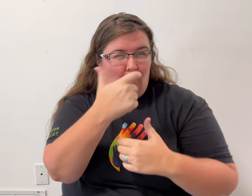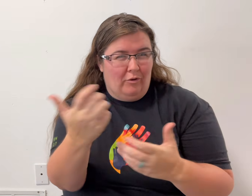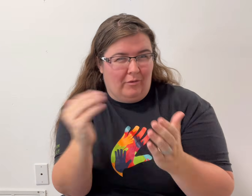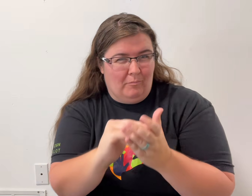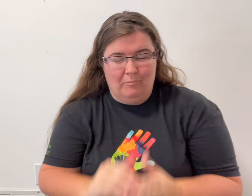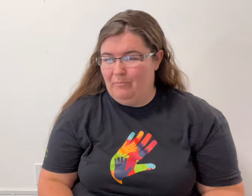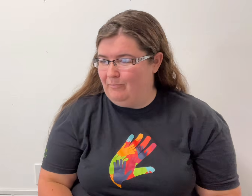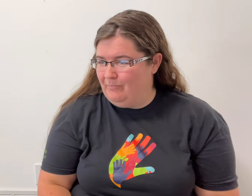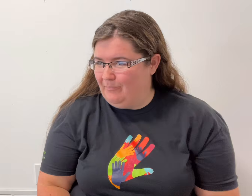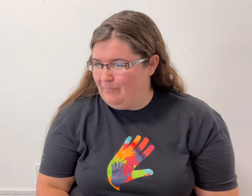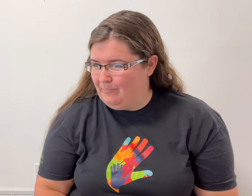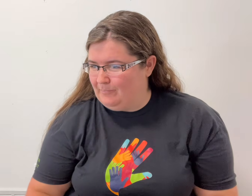Watch that part again.